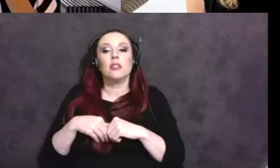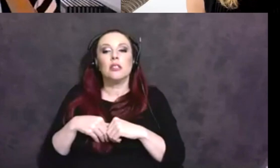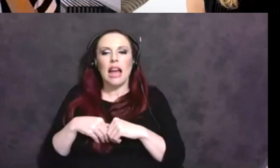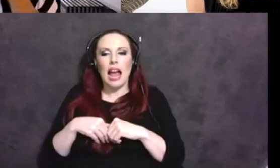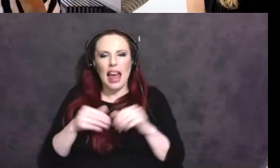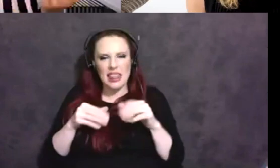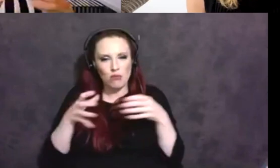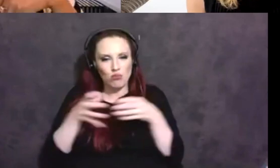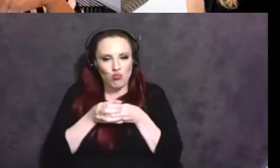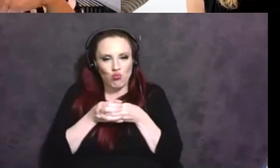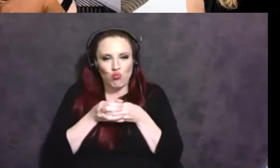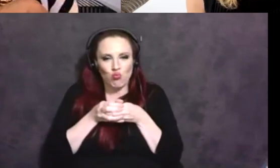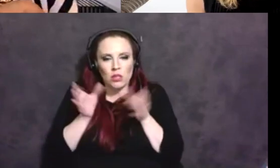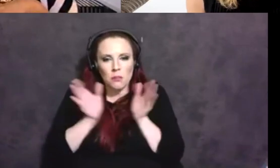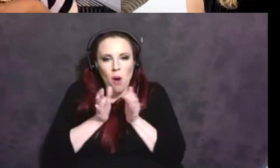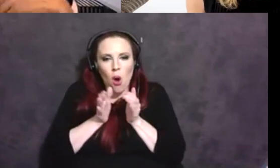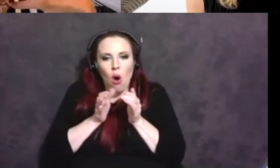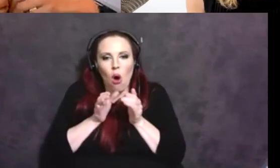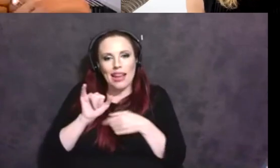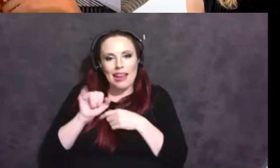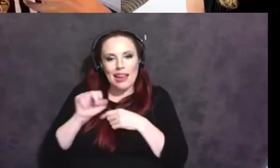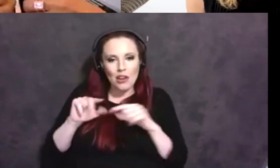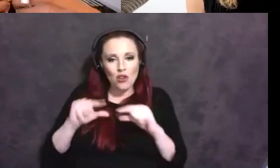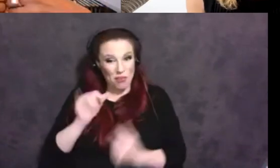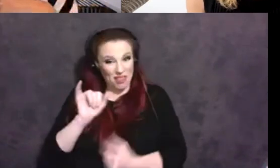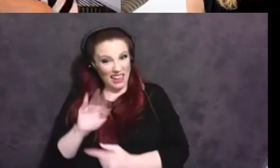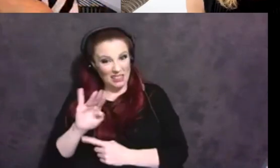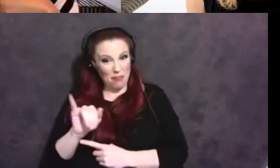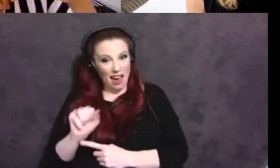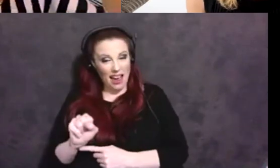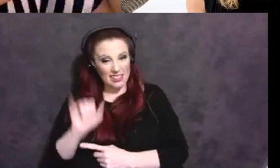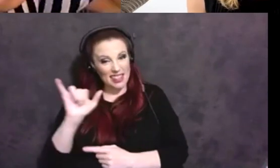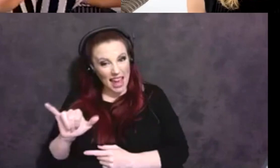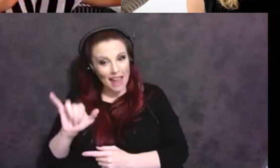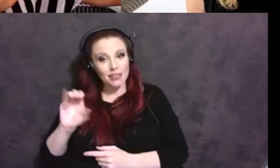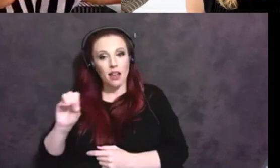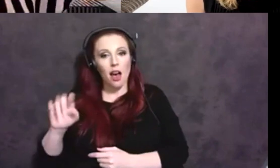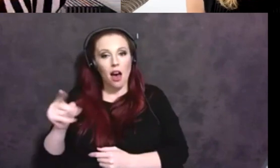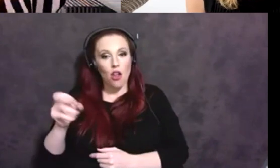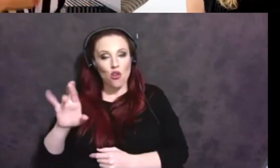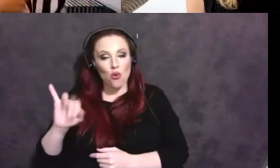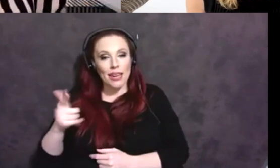the impact of physical distancing. It is the careful who you are around. Be really careful.